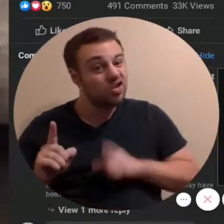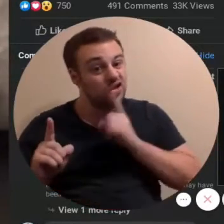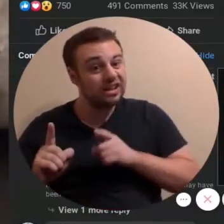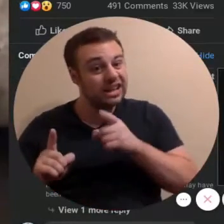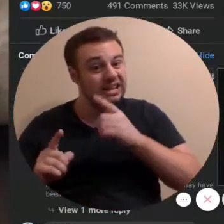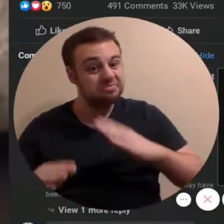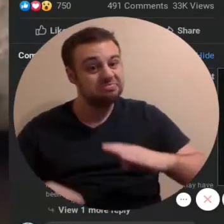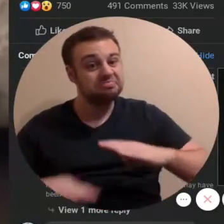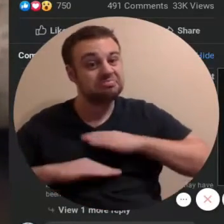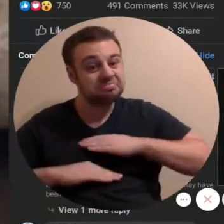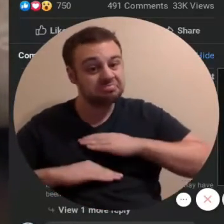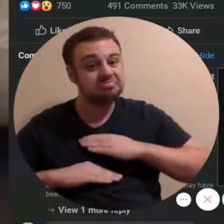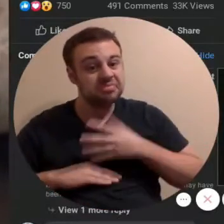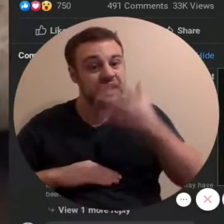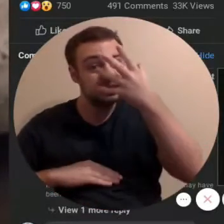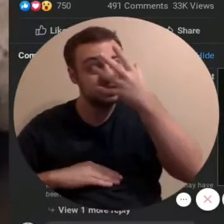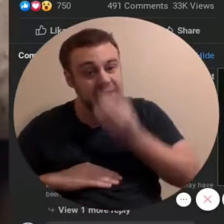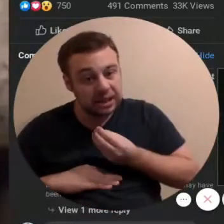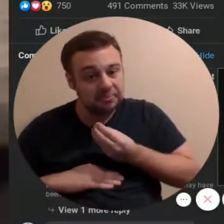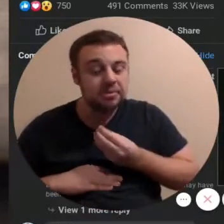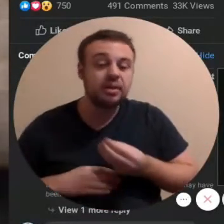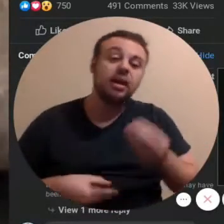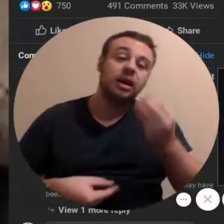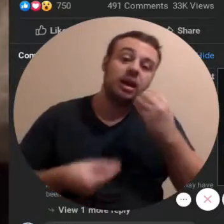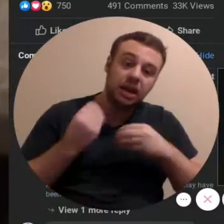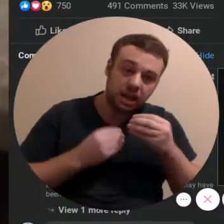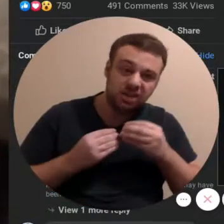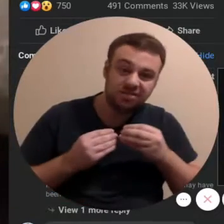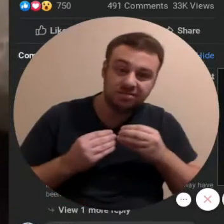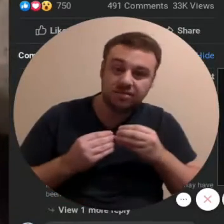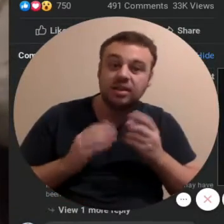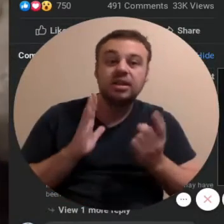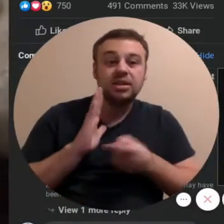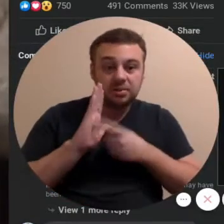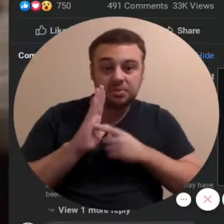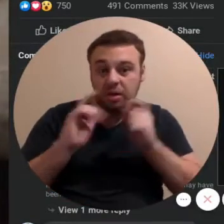and then only come down at night and then poop once a week.